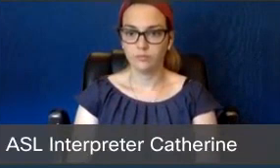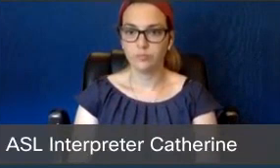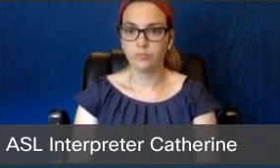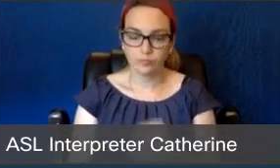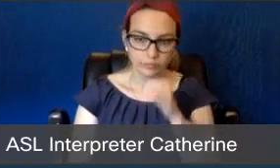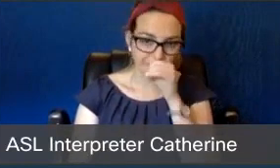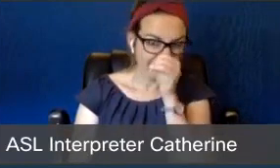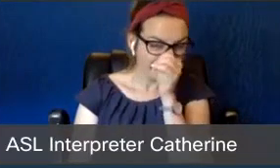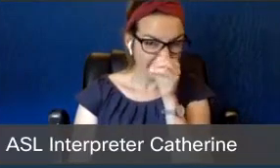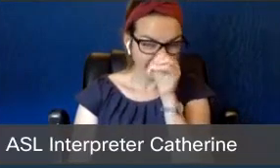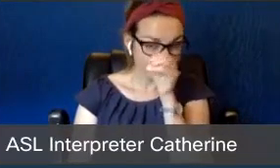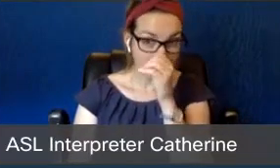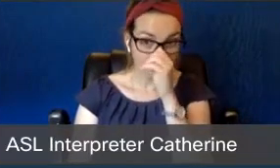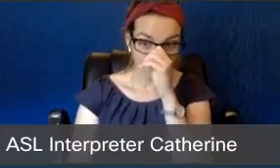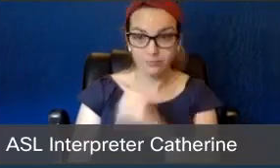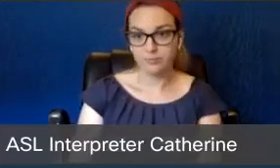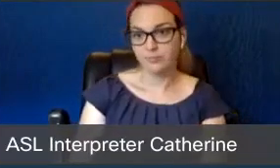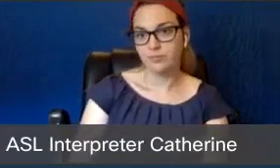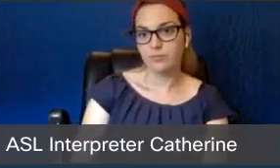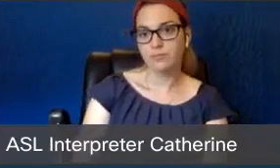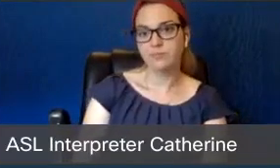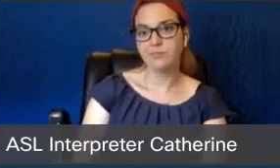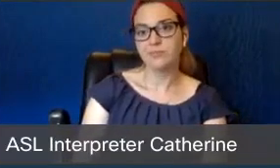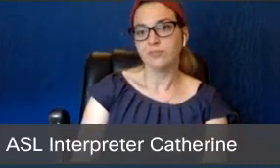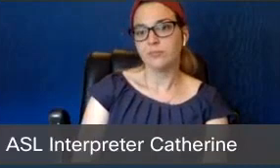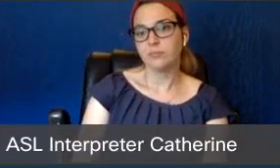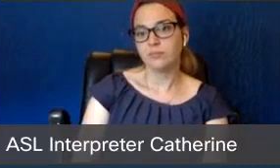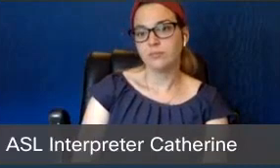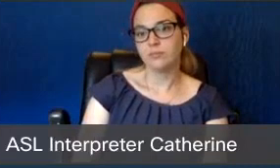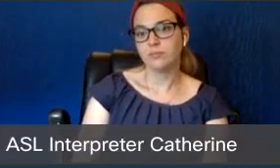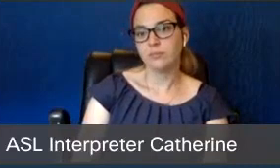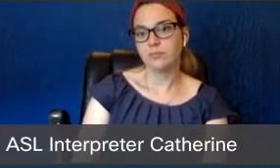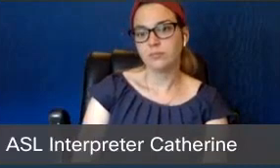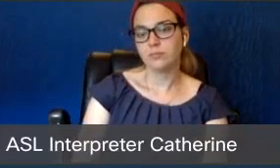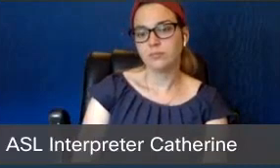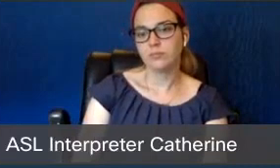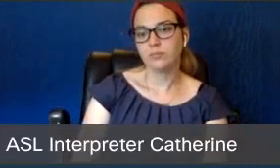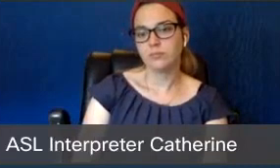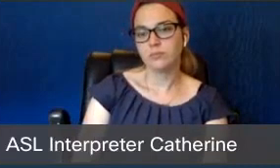that participant is engaging essentially in a behavior that is not approved by the drug court.